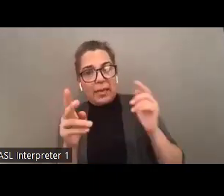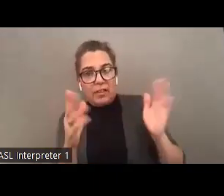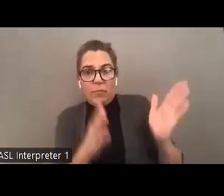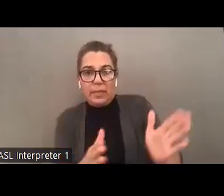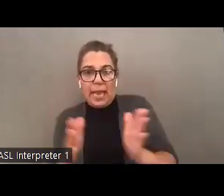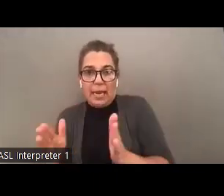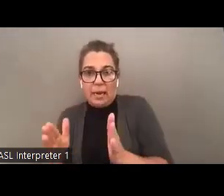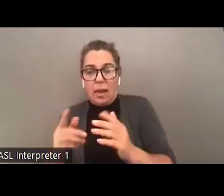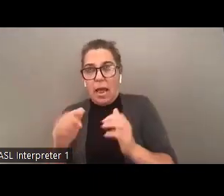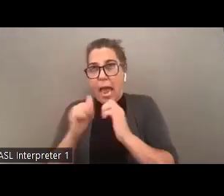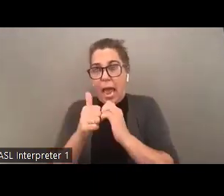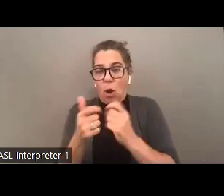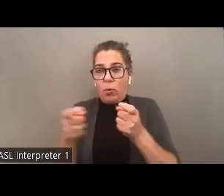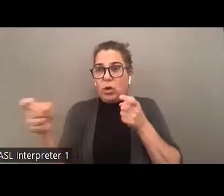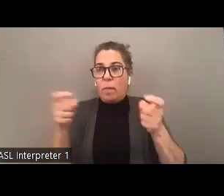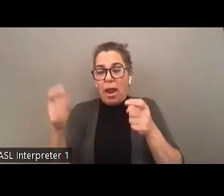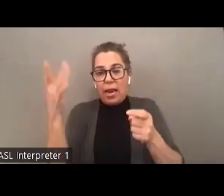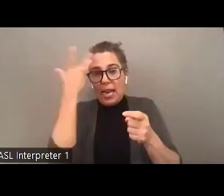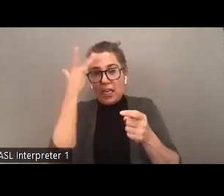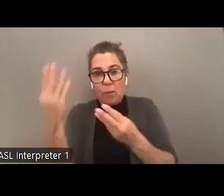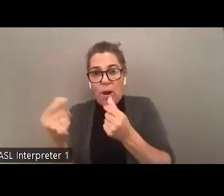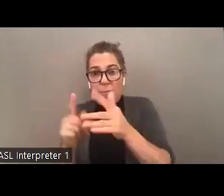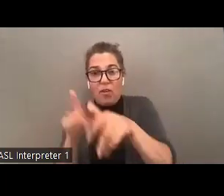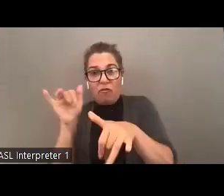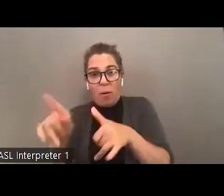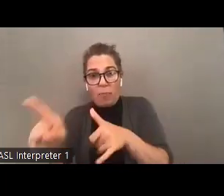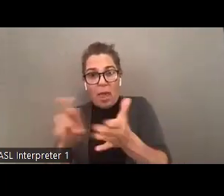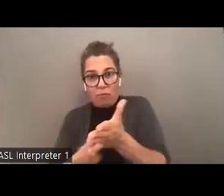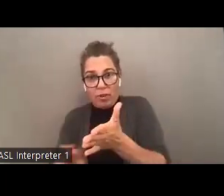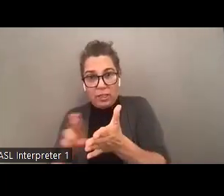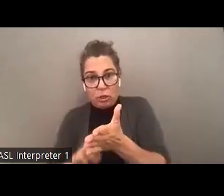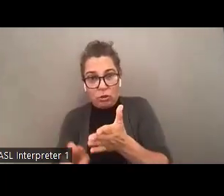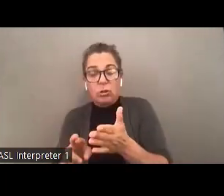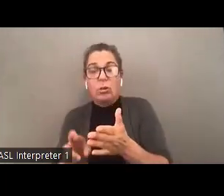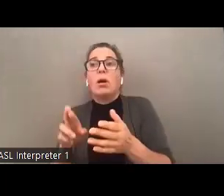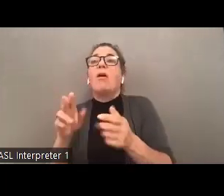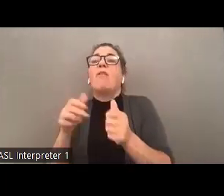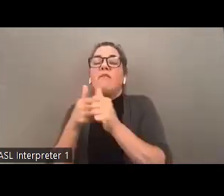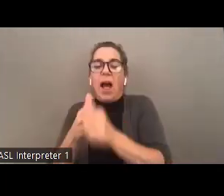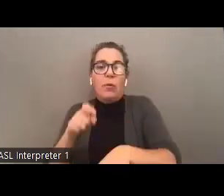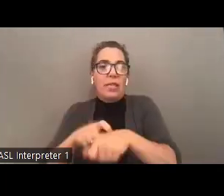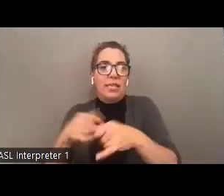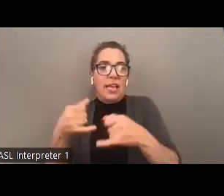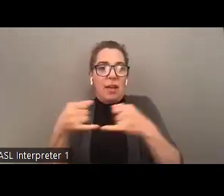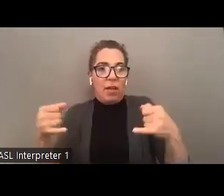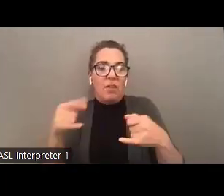any intellectual property arising from the research, given the timelines for sharing data provided in the policy.